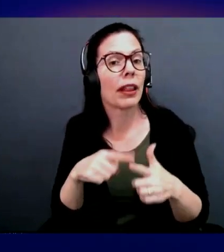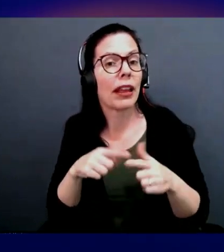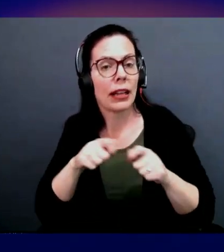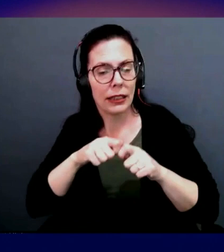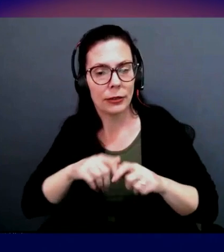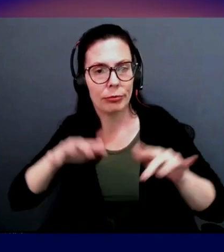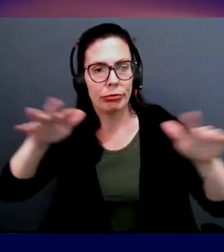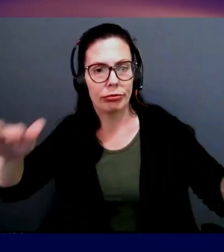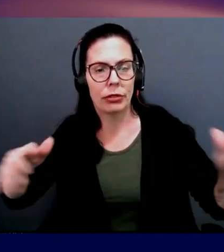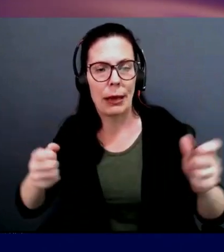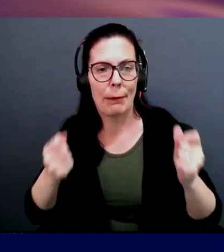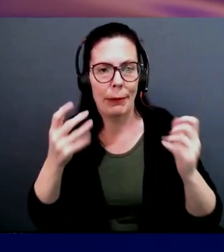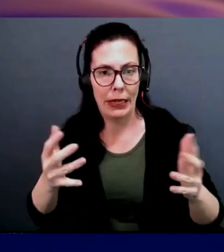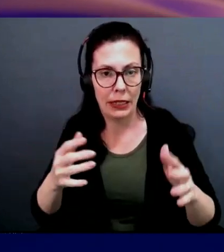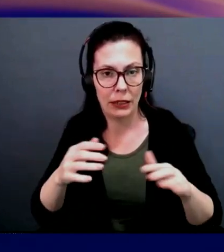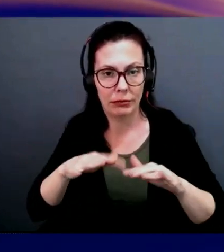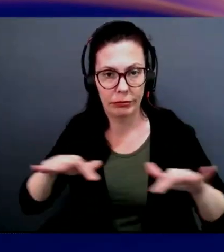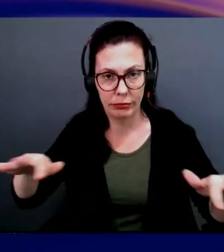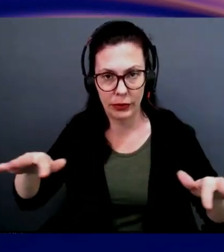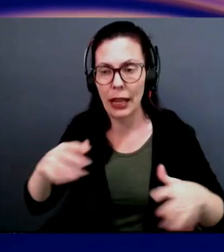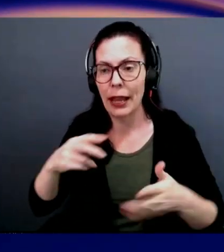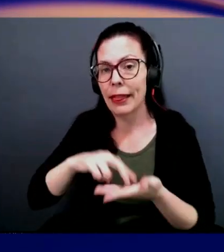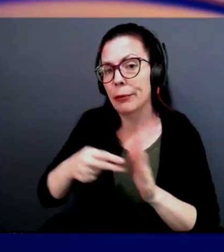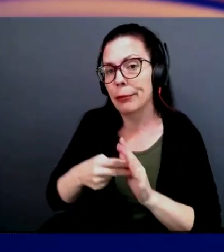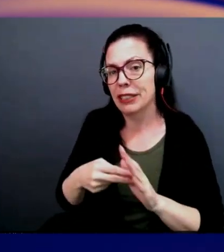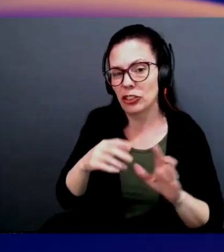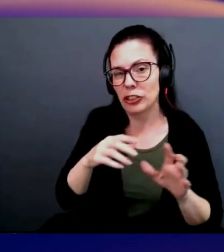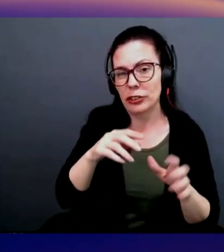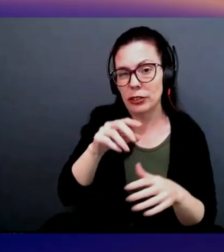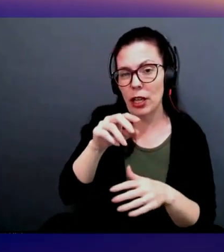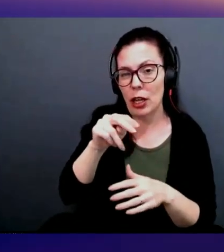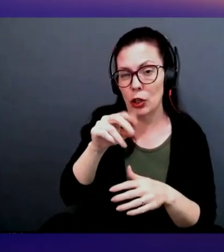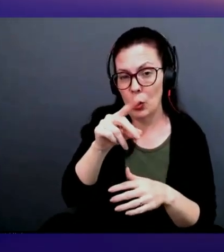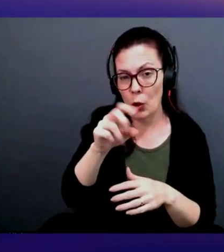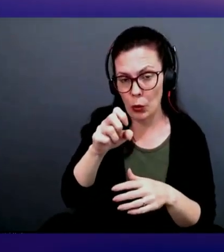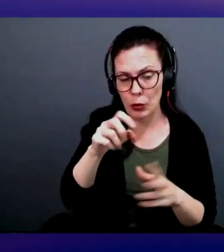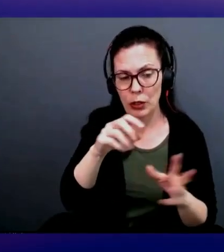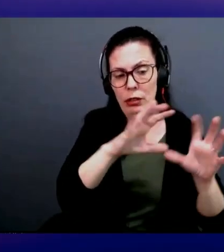So which means each node is looking at its own partition.